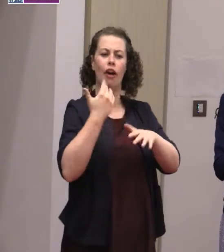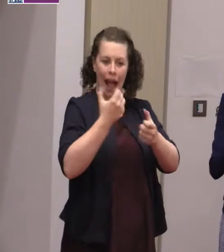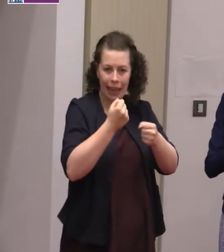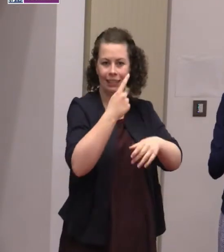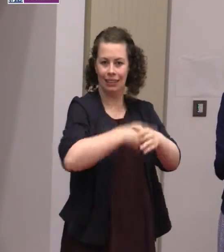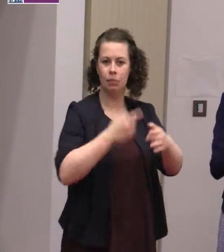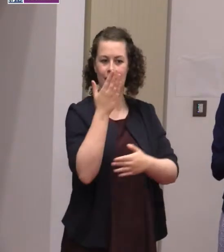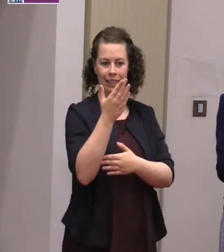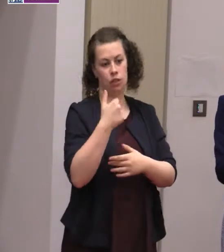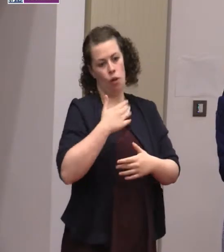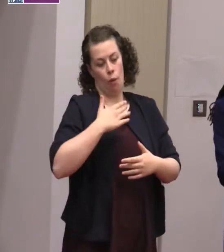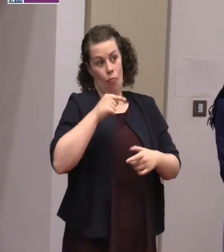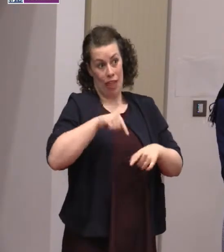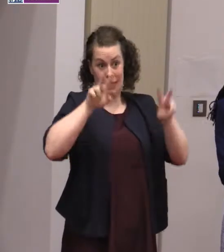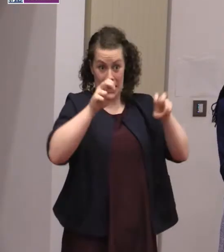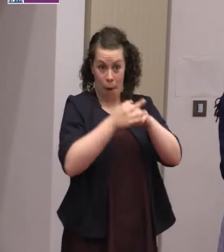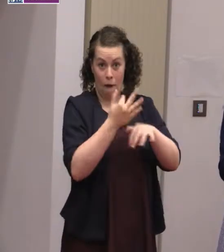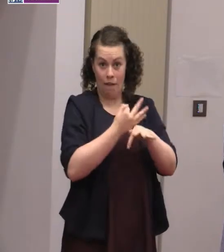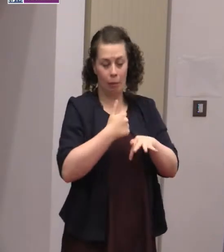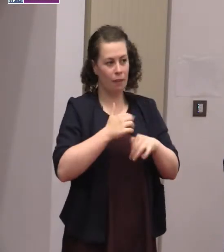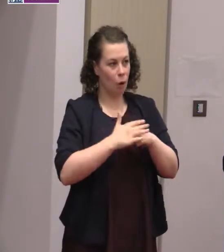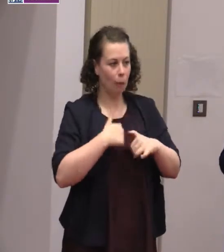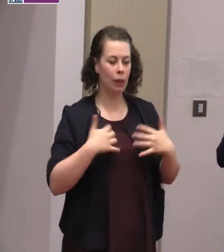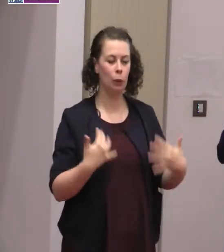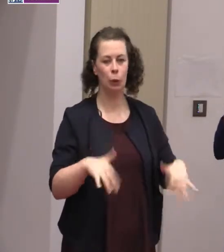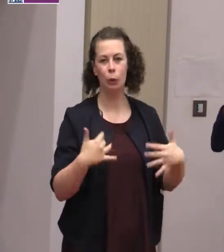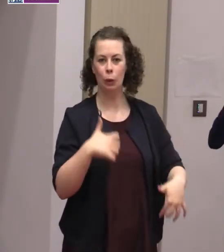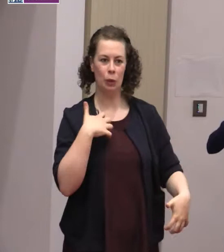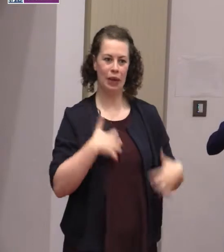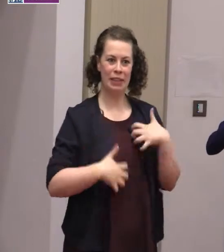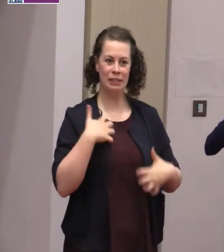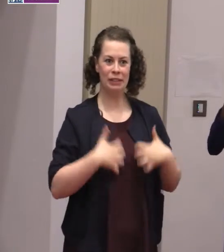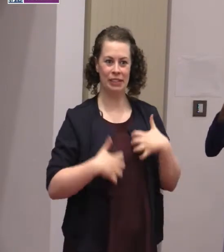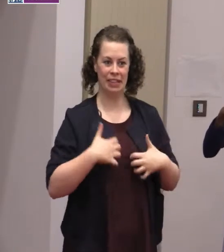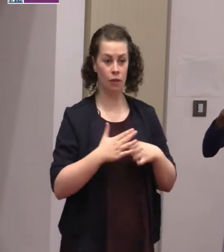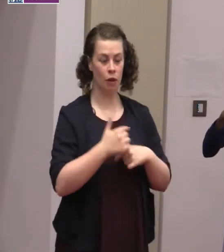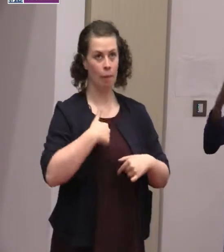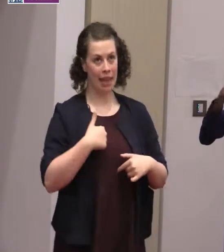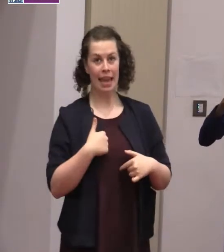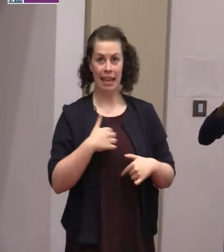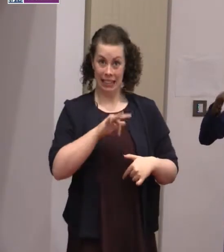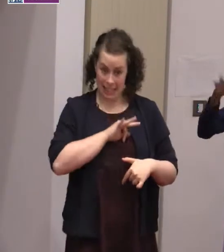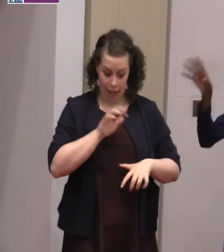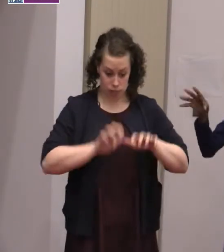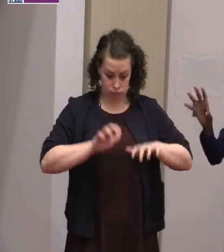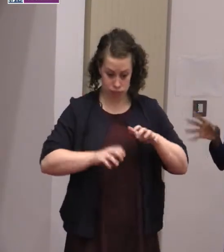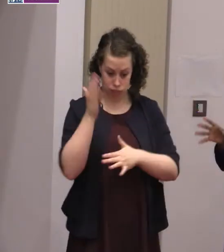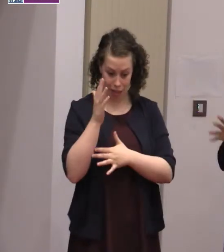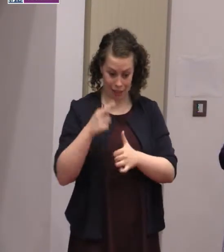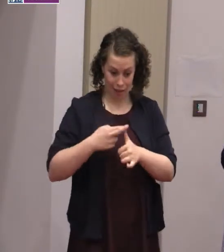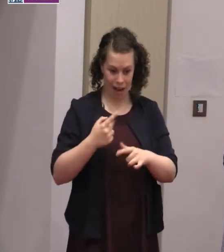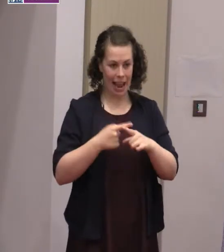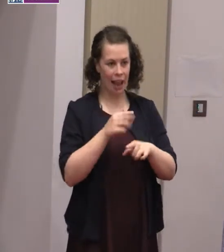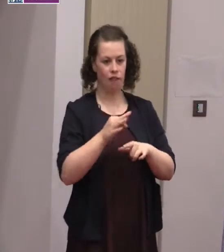of family has been interesting, just getting the presentation ready, both in the personal